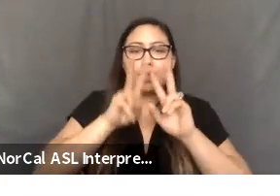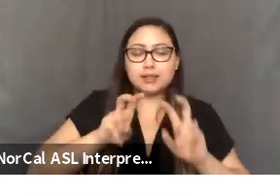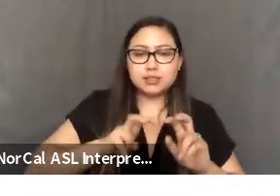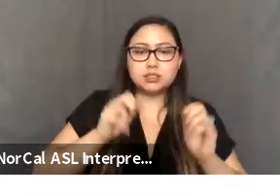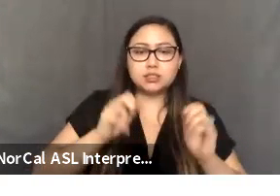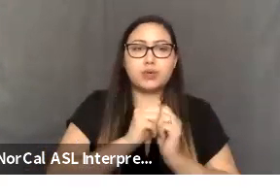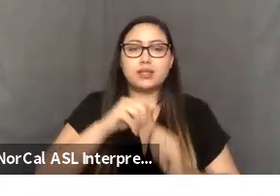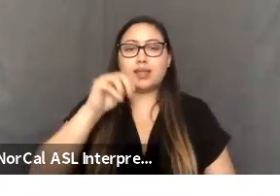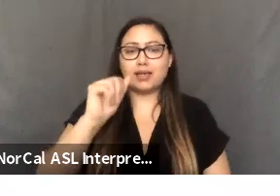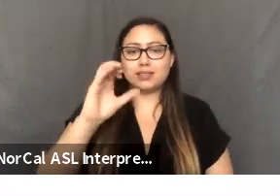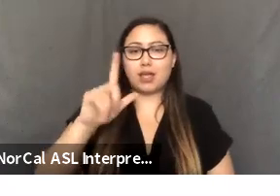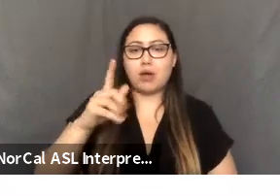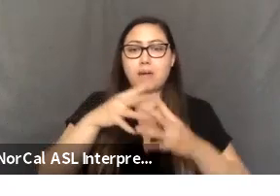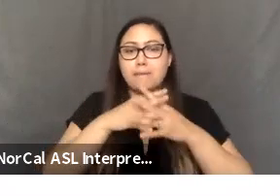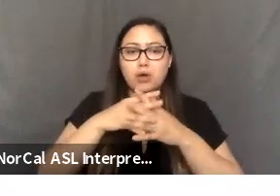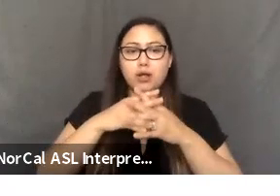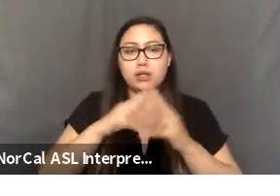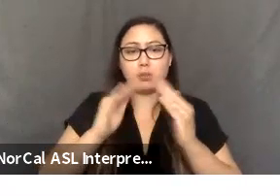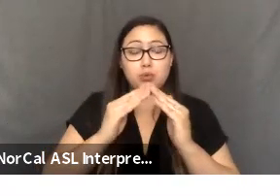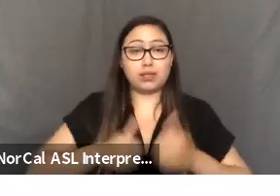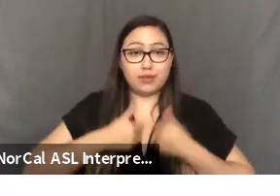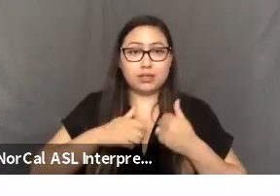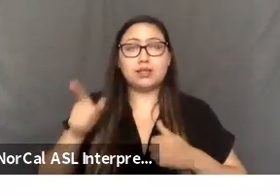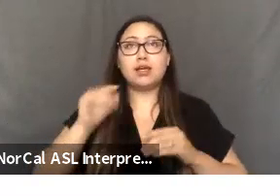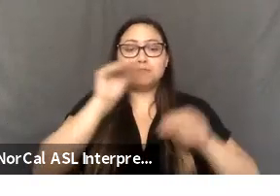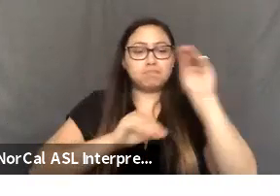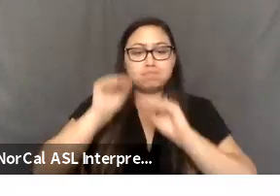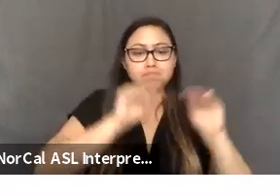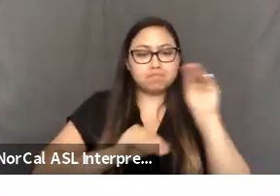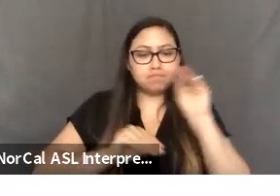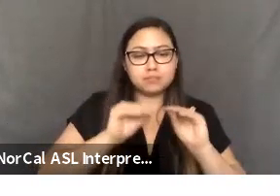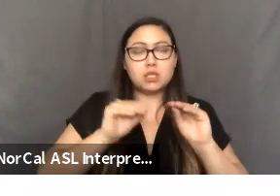they actually put together some materials for making the business case for accommodations.